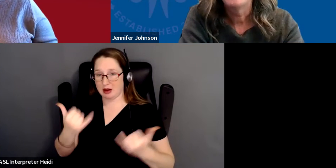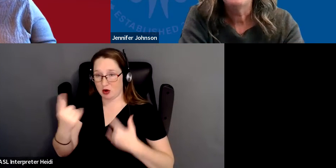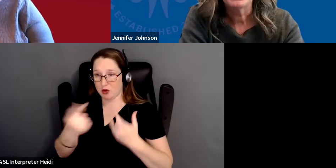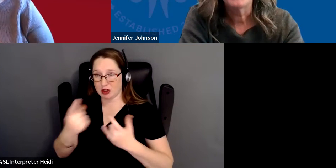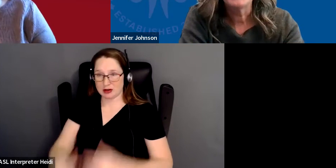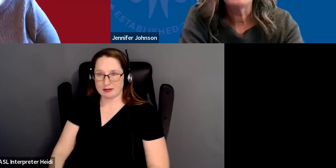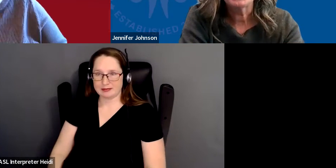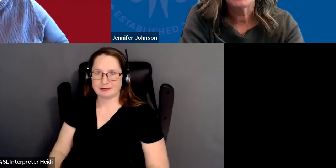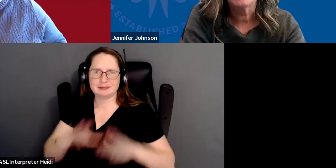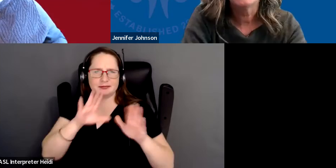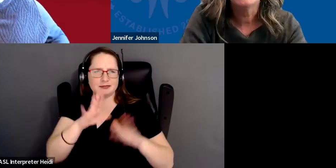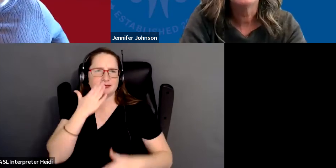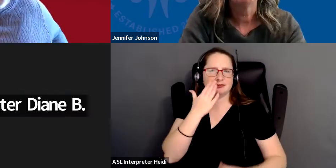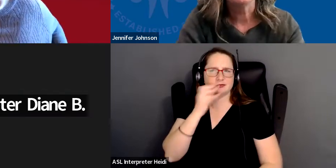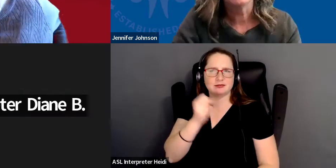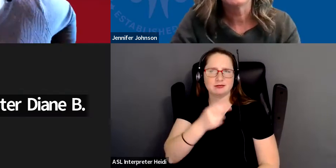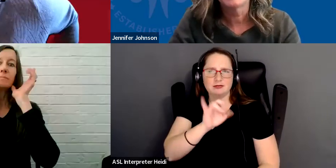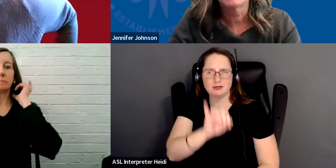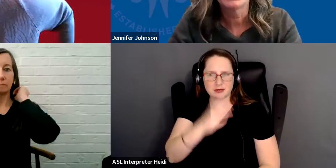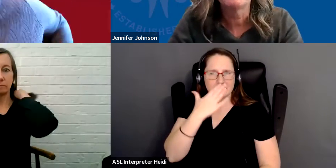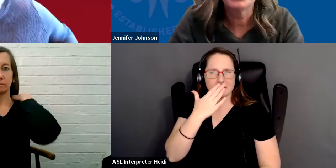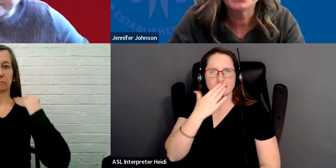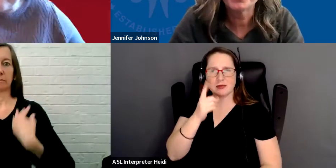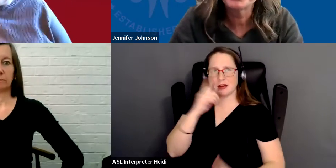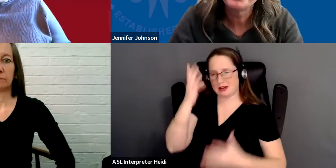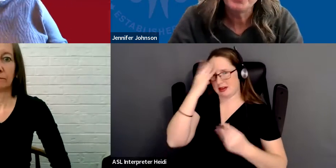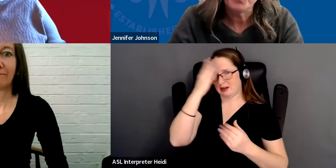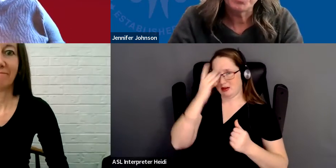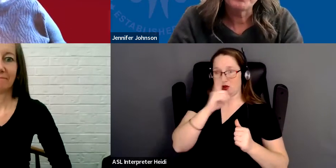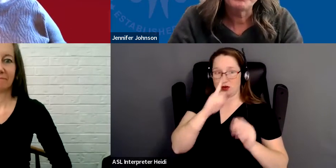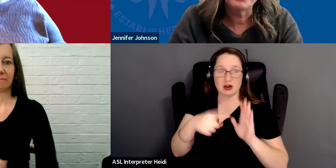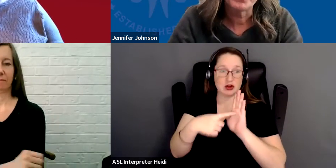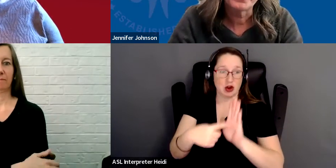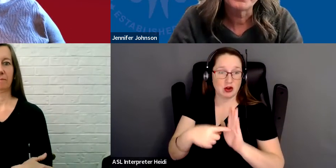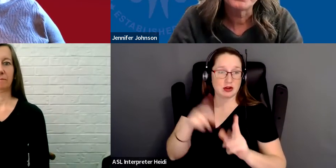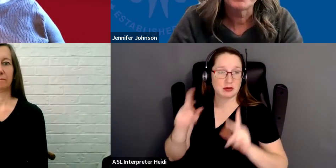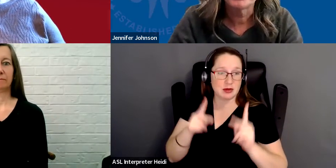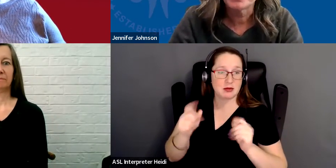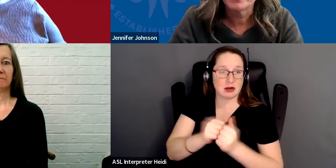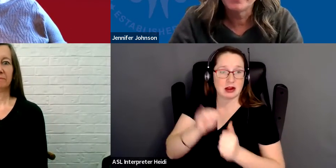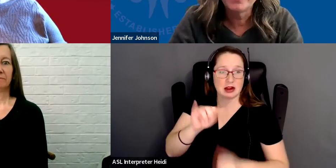Awesome. Thank you, Sherri. You know, the data really shows where people with Idd are residing,